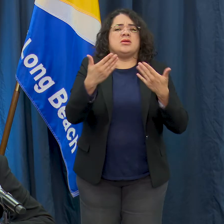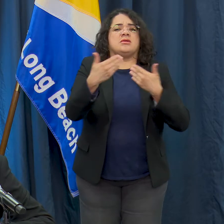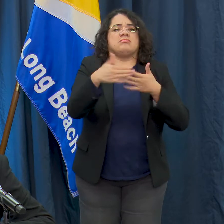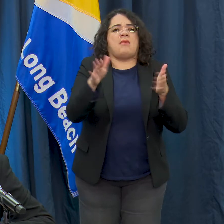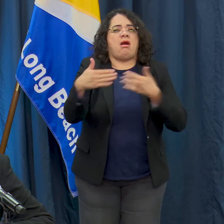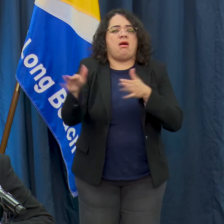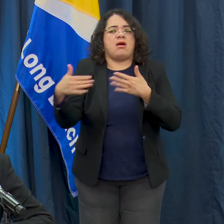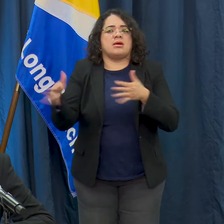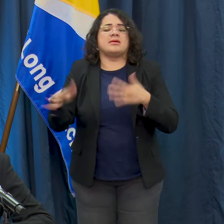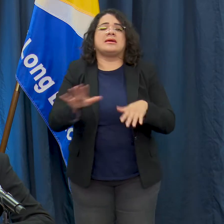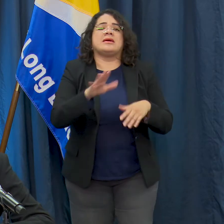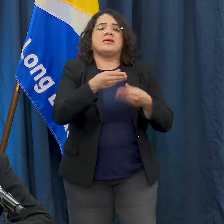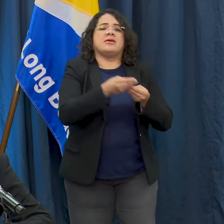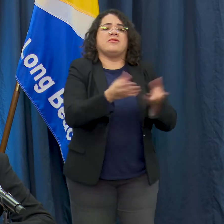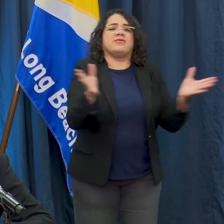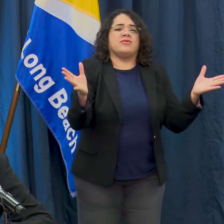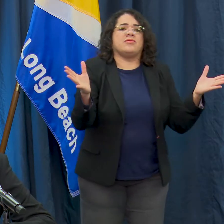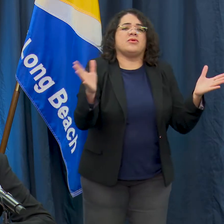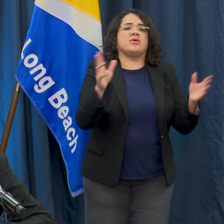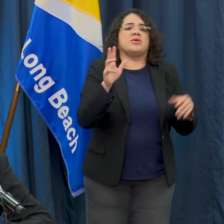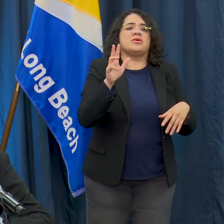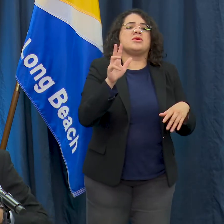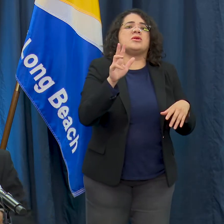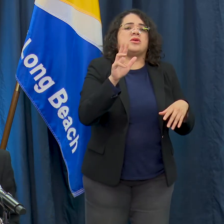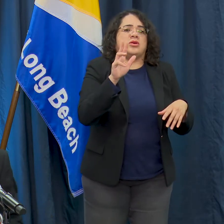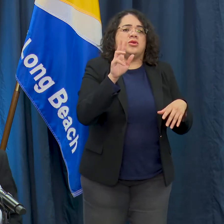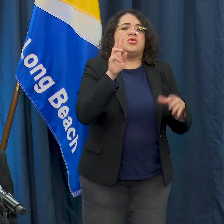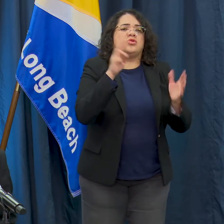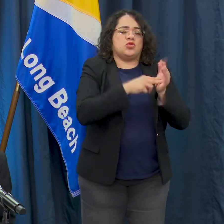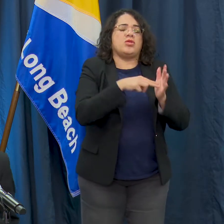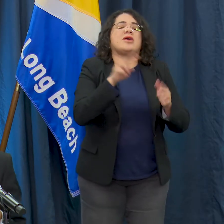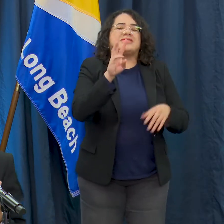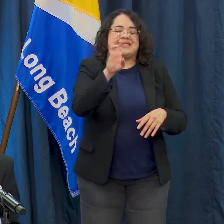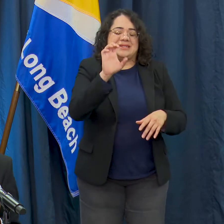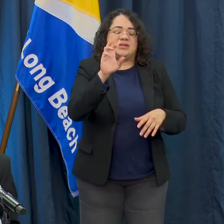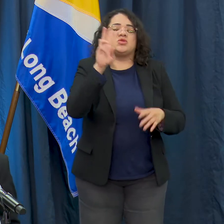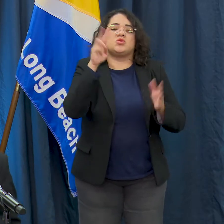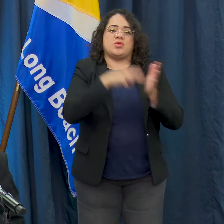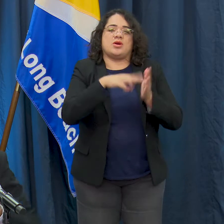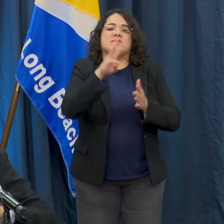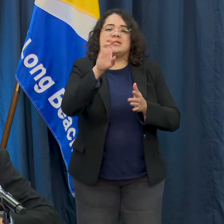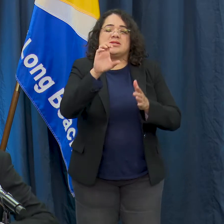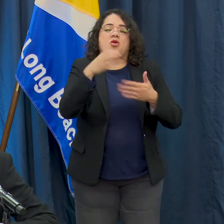and that is an amazing amount of food and so it was both great to see that but